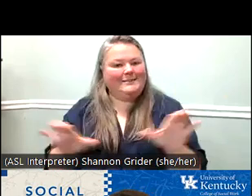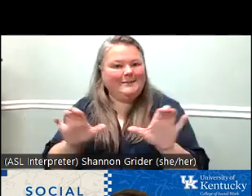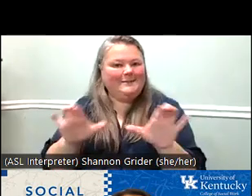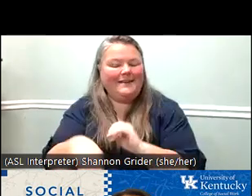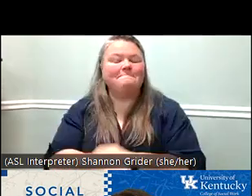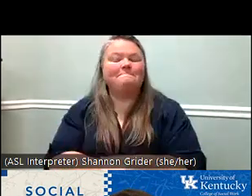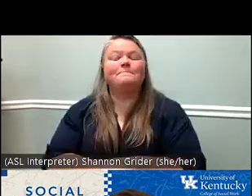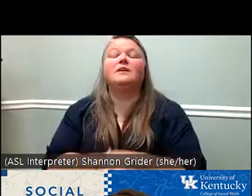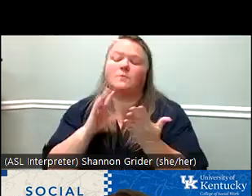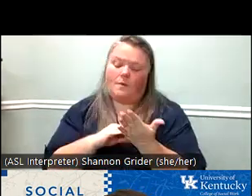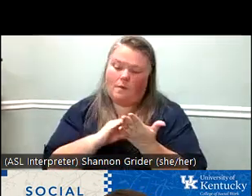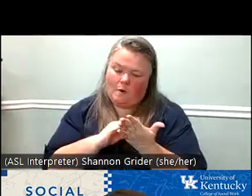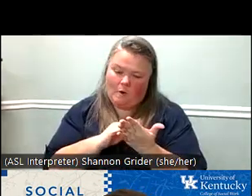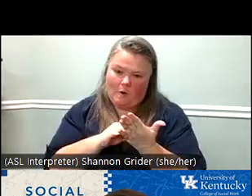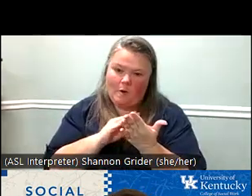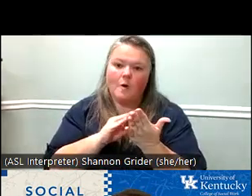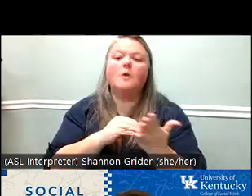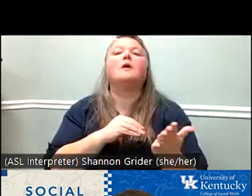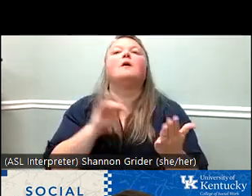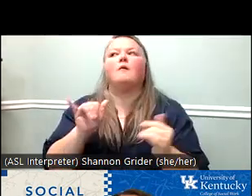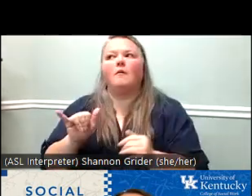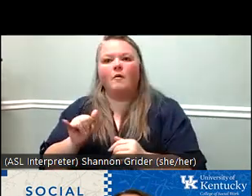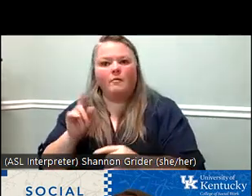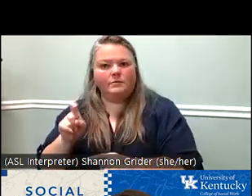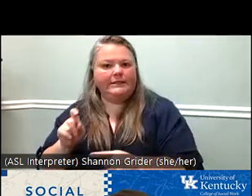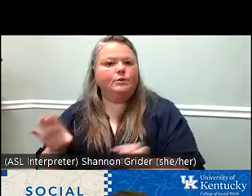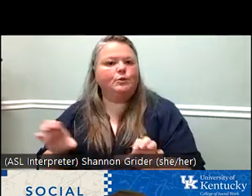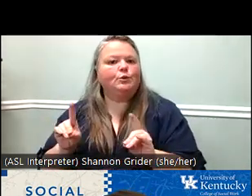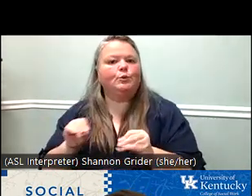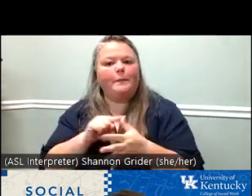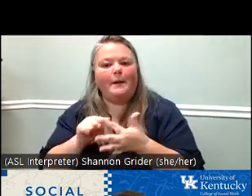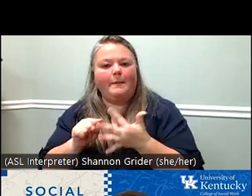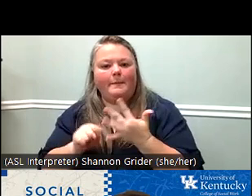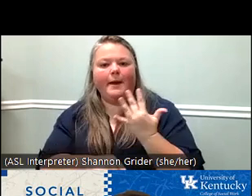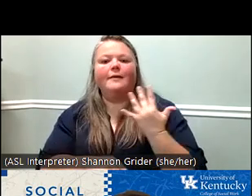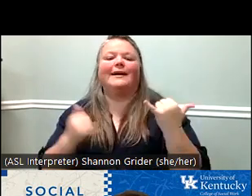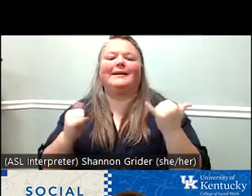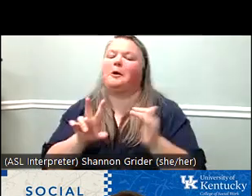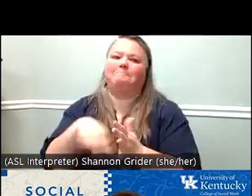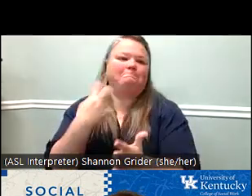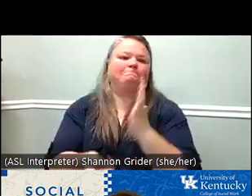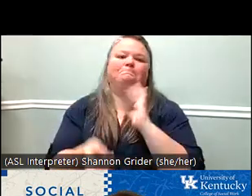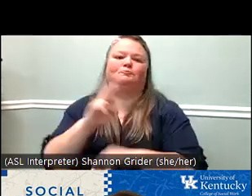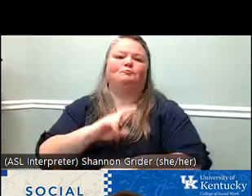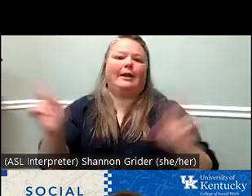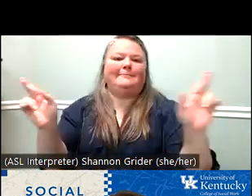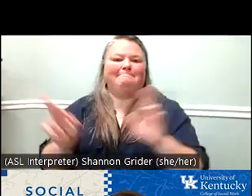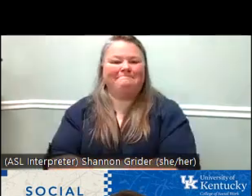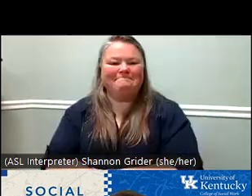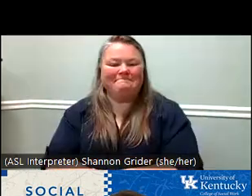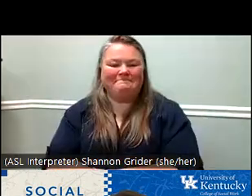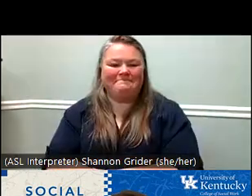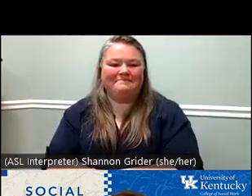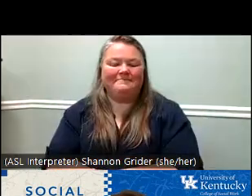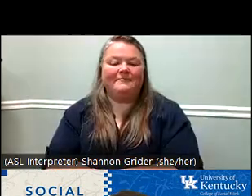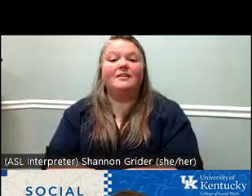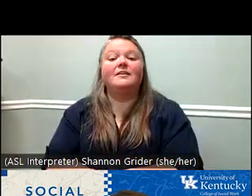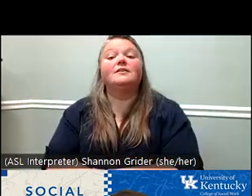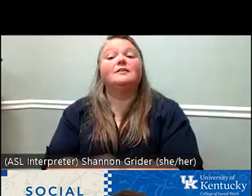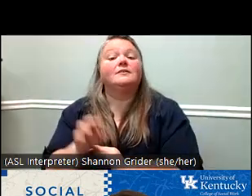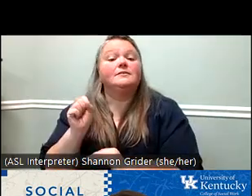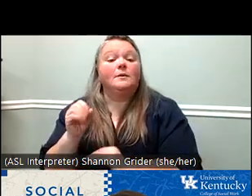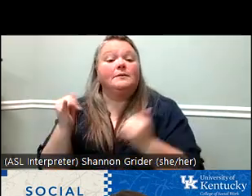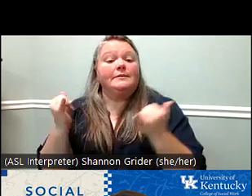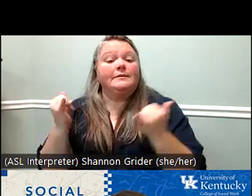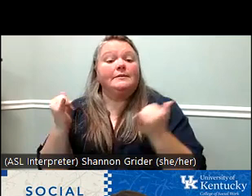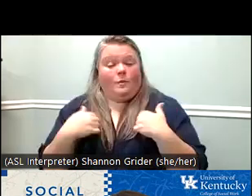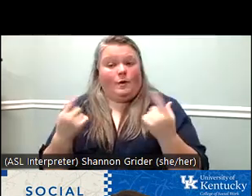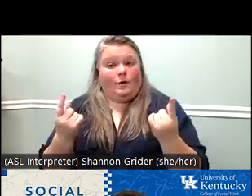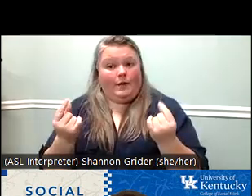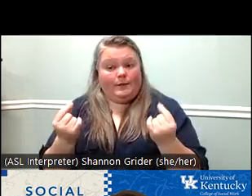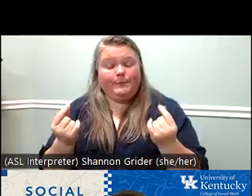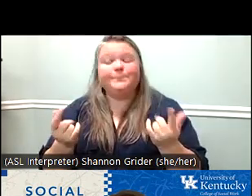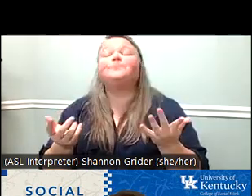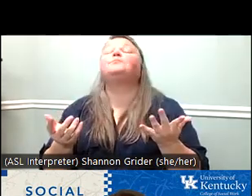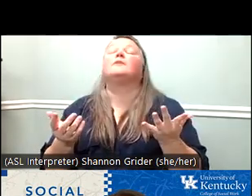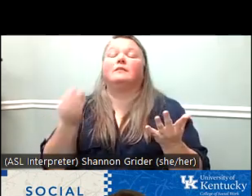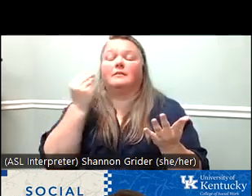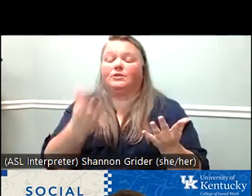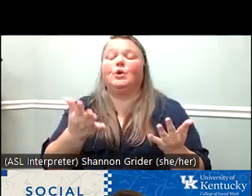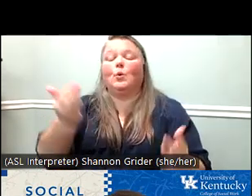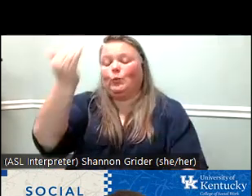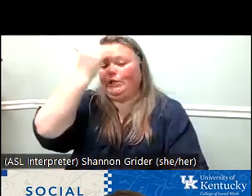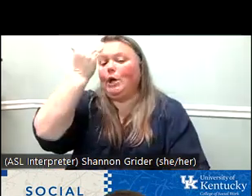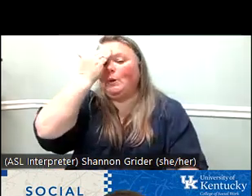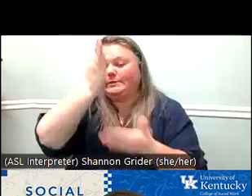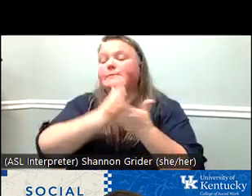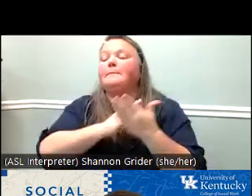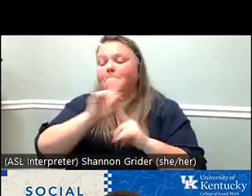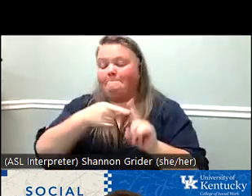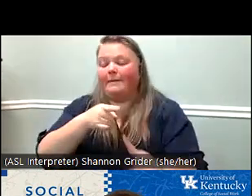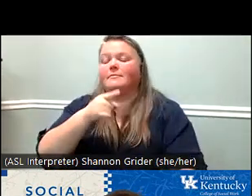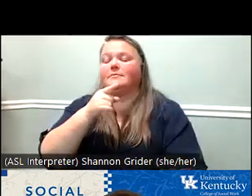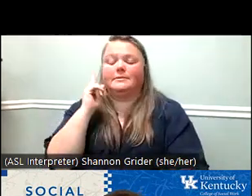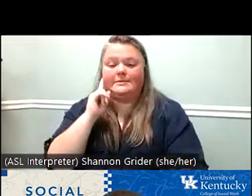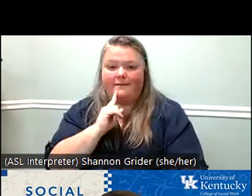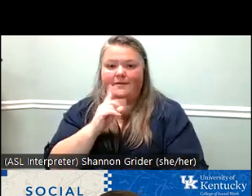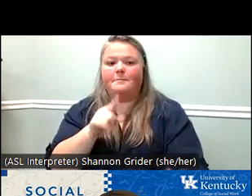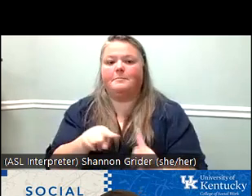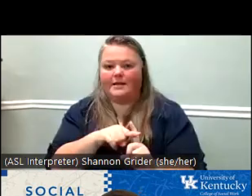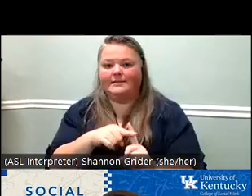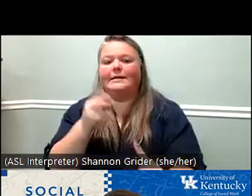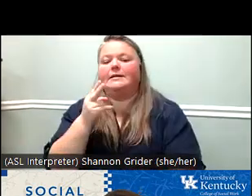HEALTH ARE RELATED. THERE'S SOME, BUT IT'S NOWHERE NEAR THE AMOUNT THAT WE SHOULD HAVE, AND SO, OF COURSE, WHO IS GOING TO DO THE WORK, RIGHT? SO OF COURSE I JUMPED